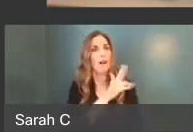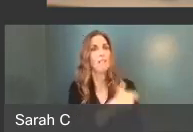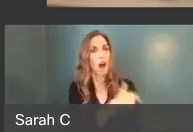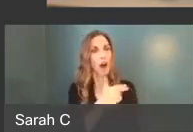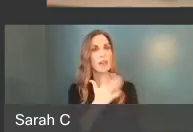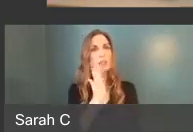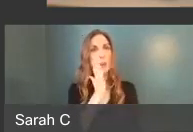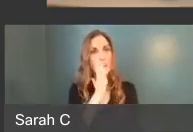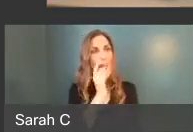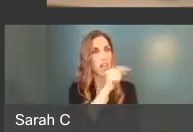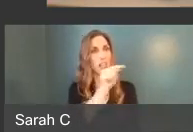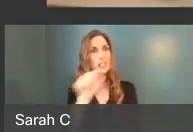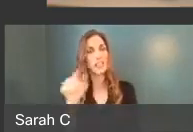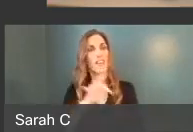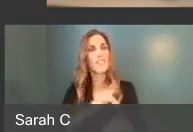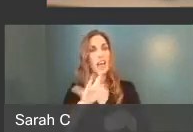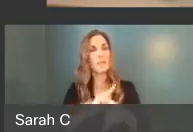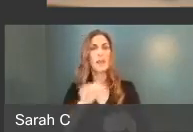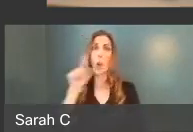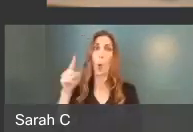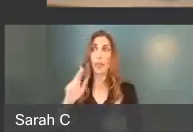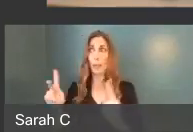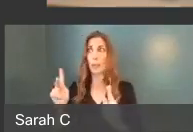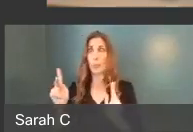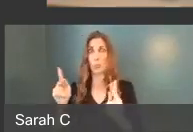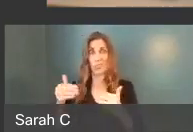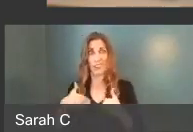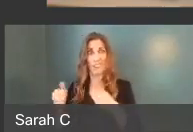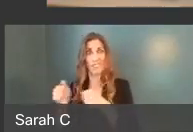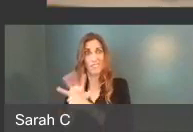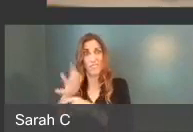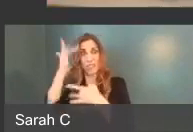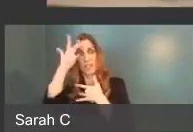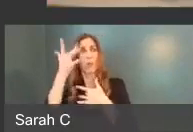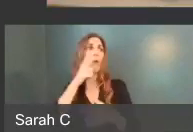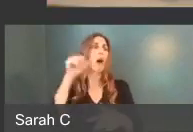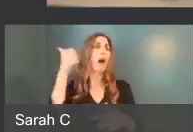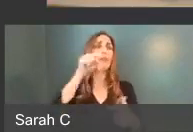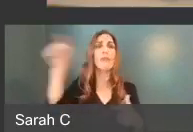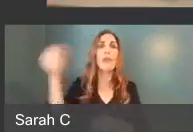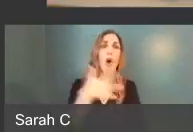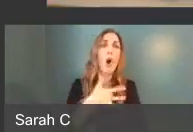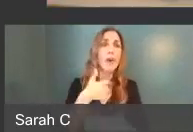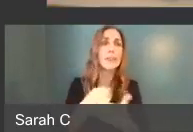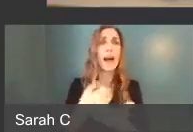just for people with coronavirus, but for someone having a heart attack or stroke or who's in a car